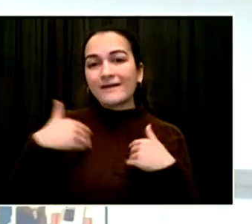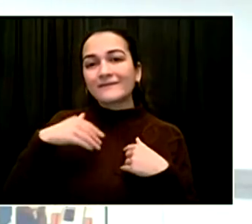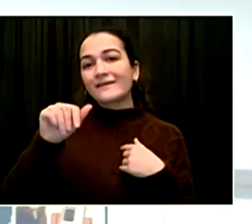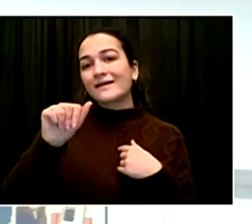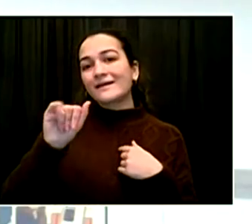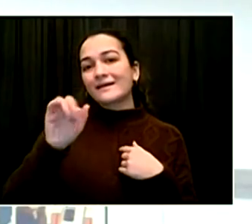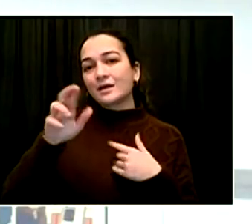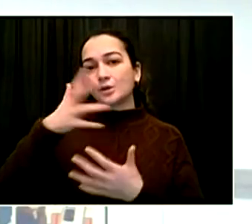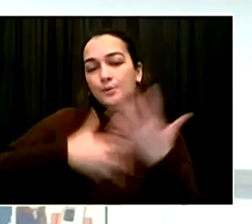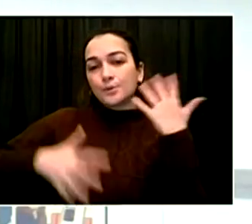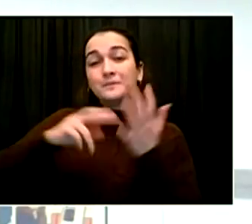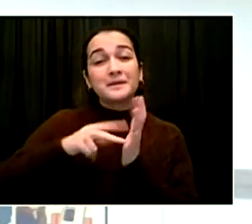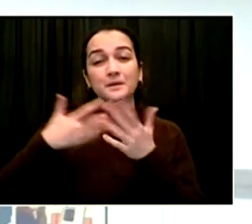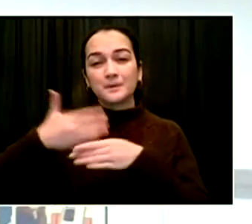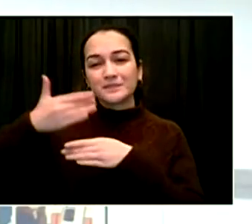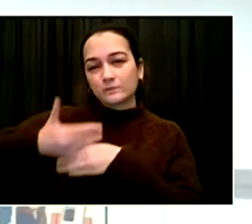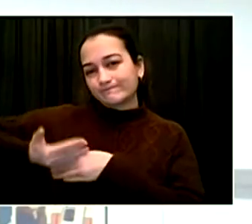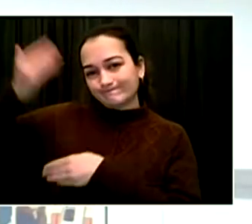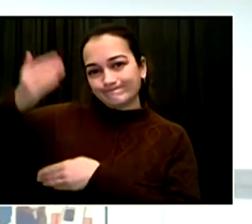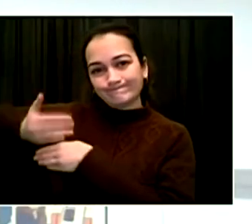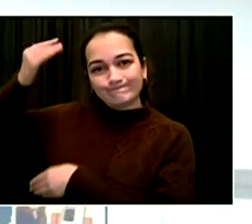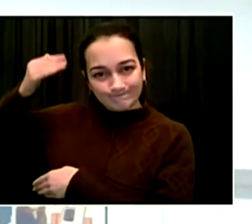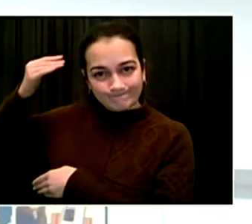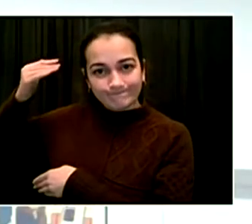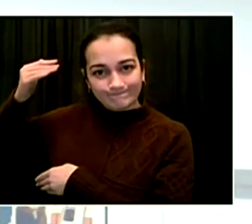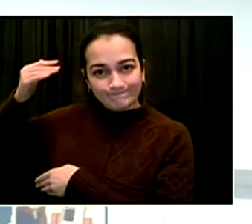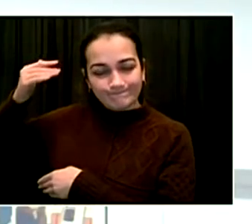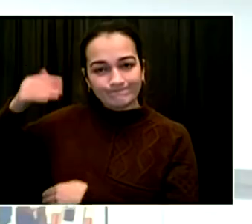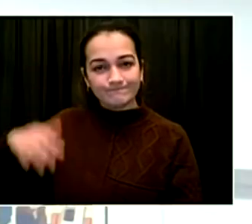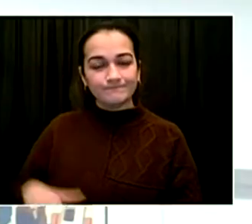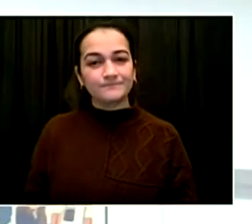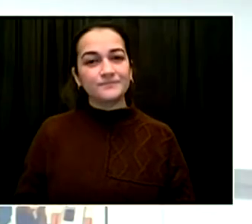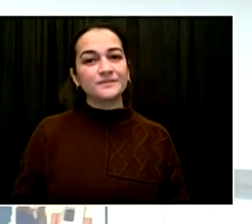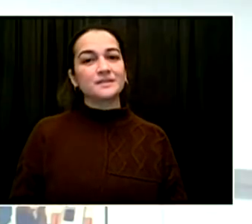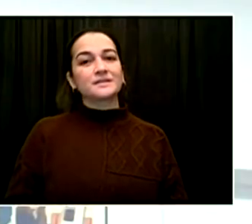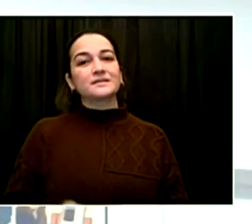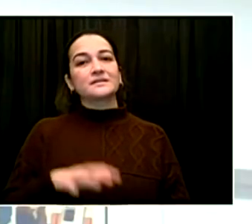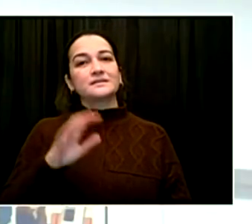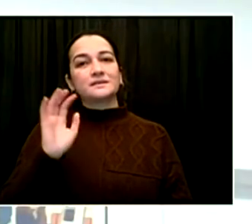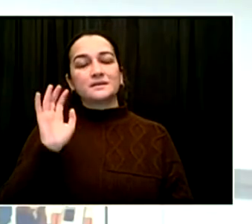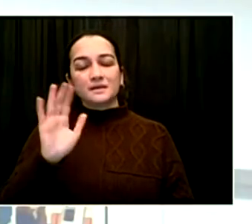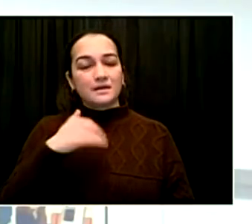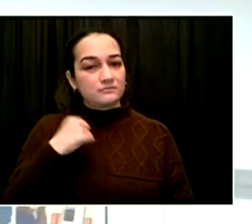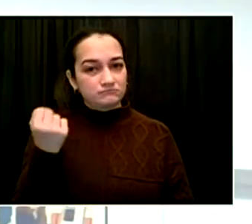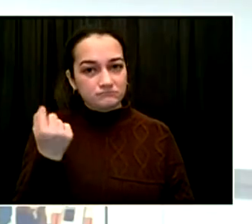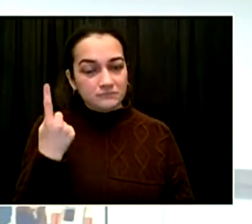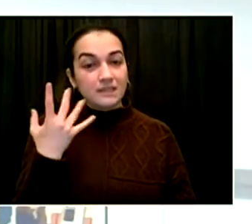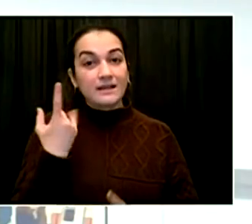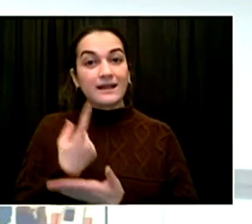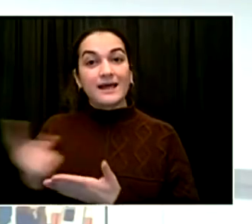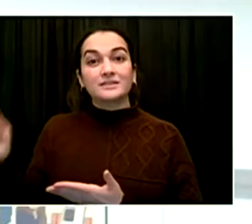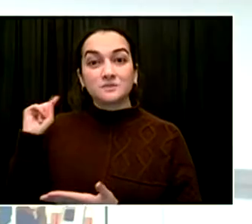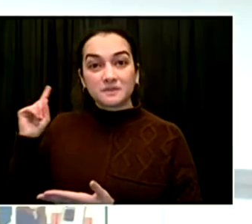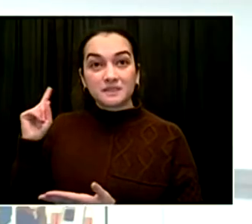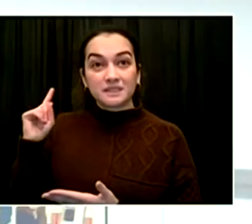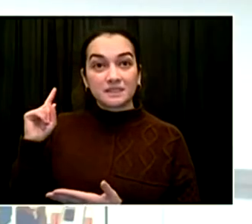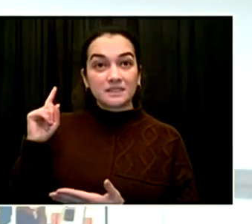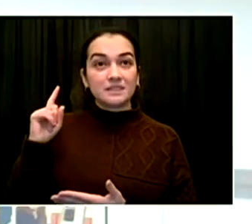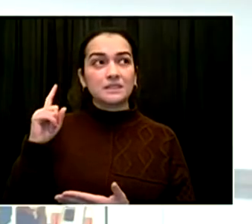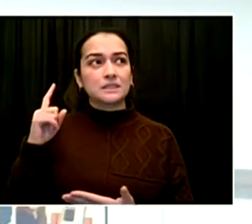VENTILATION MAYBE POOR. OMICRON AND THE OVERALL LEVEL OF RISK HAS CHANGED IN THE